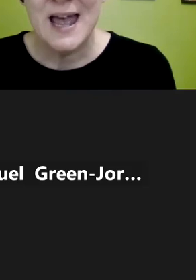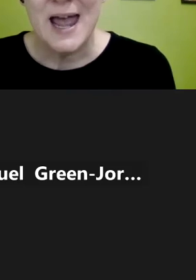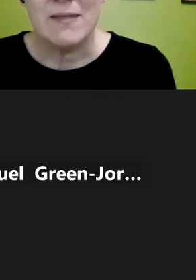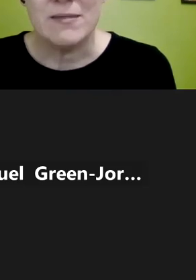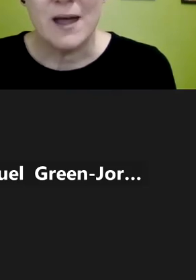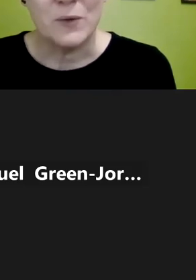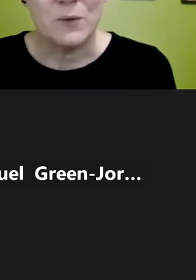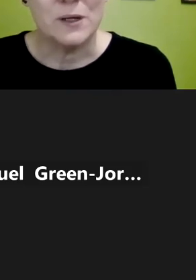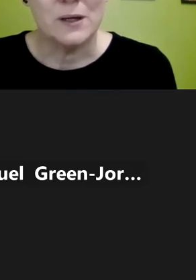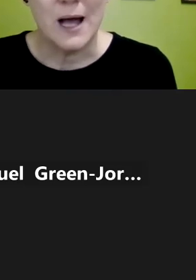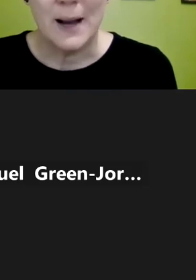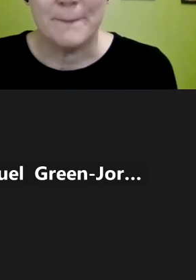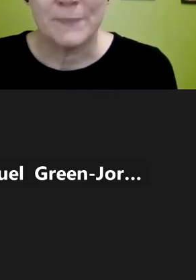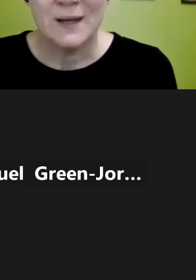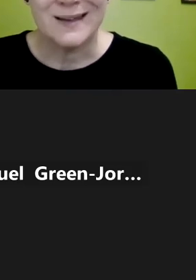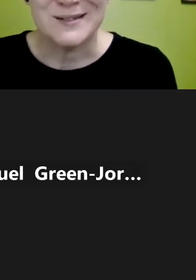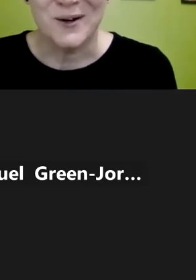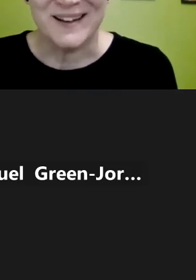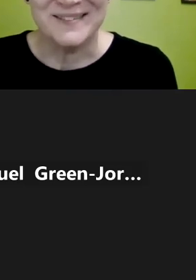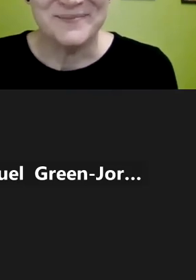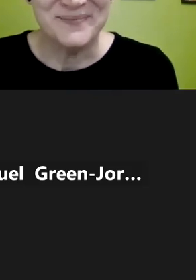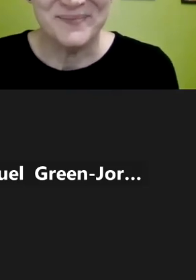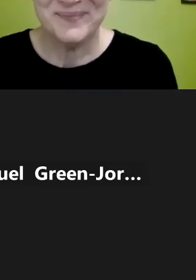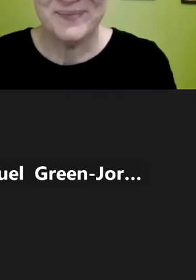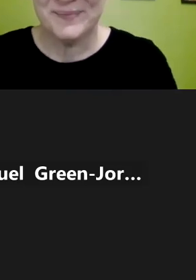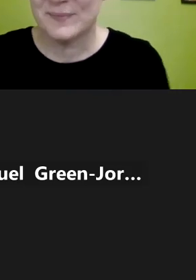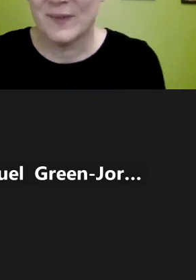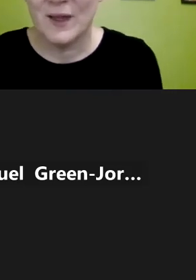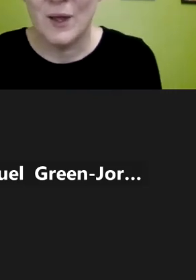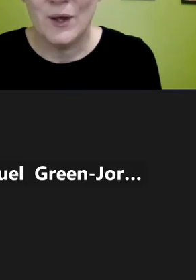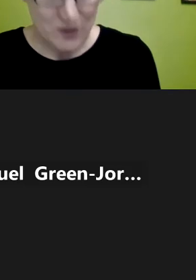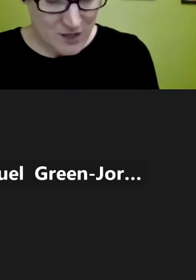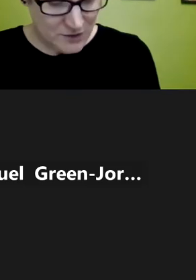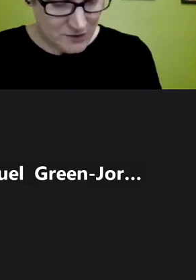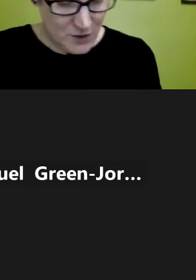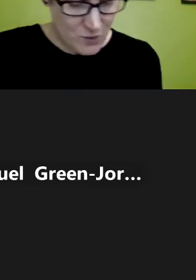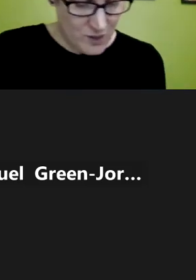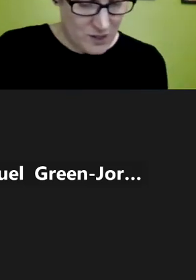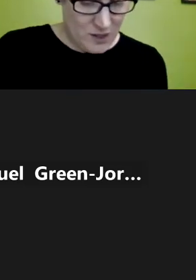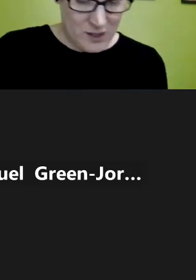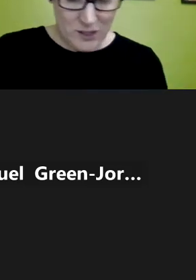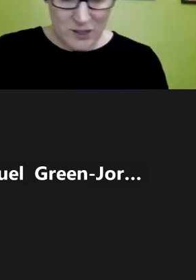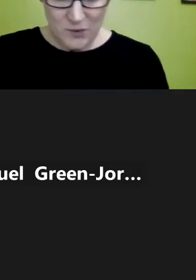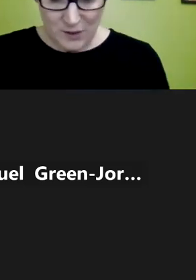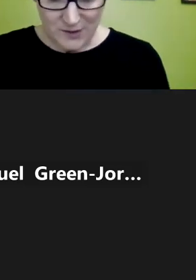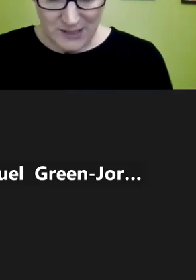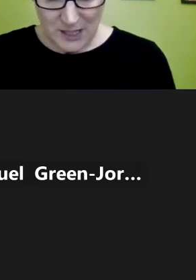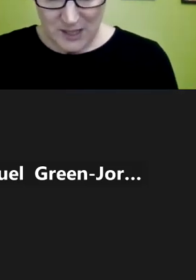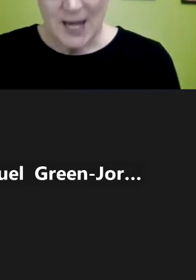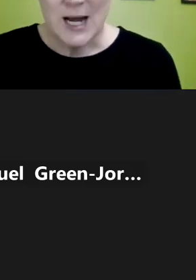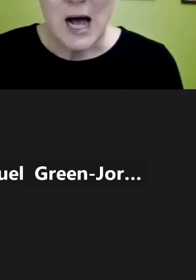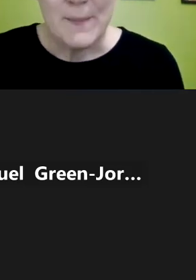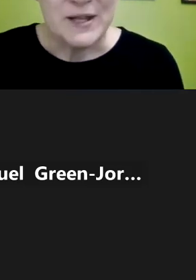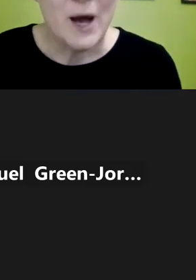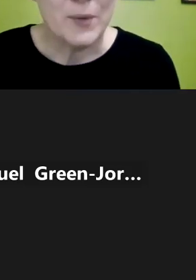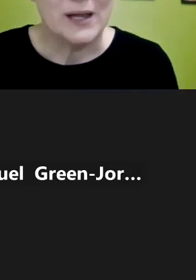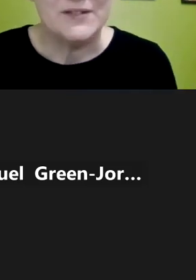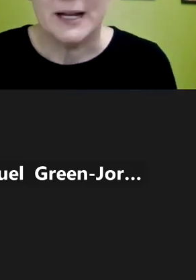pieces, and then we will get started. So you can all see that in the upper